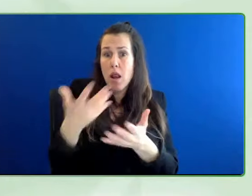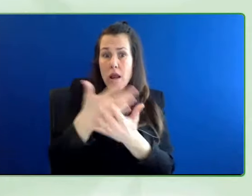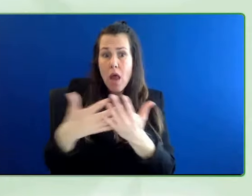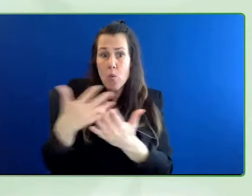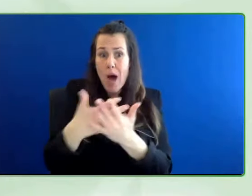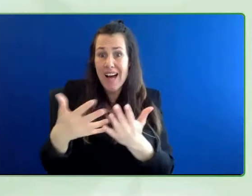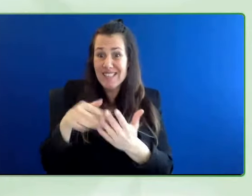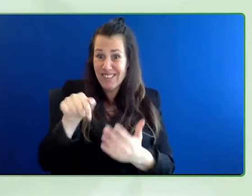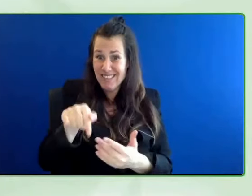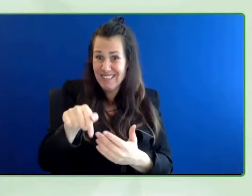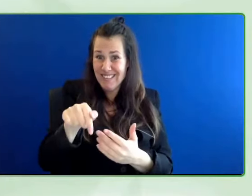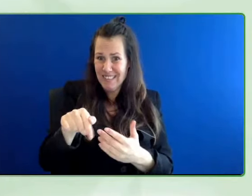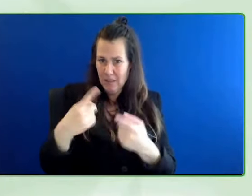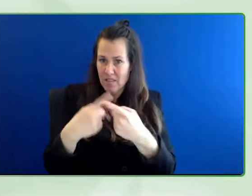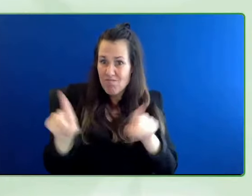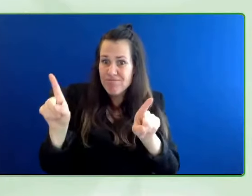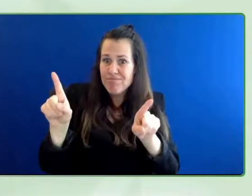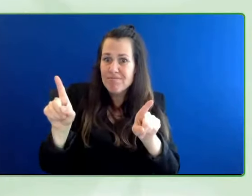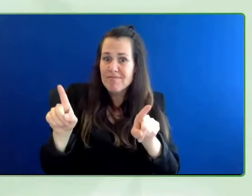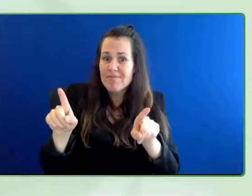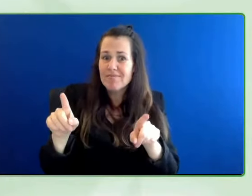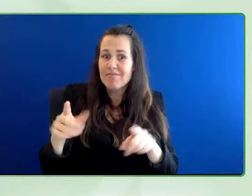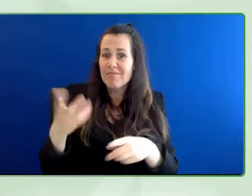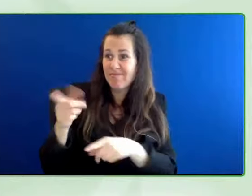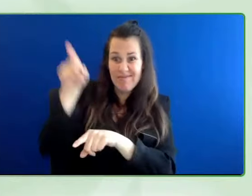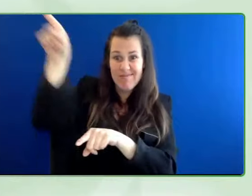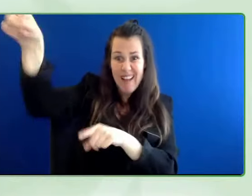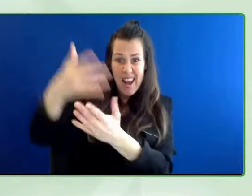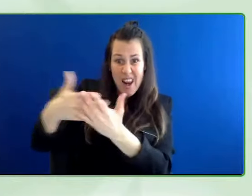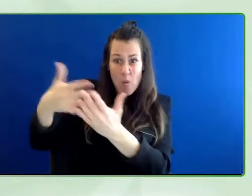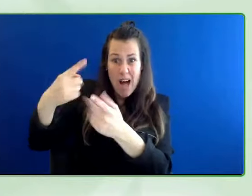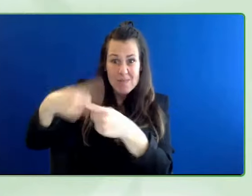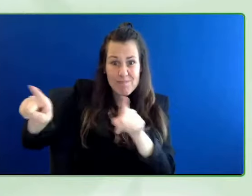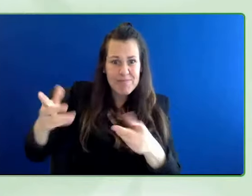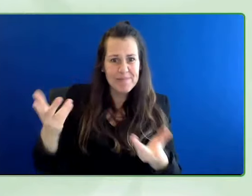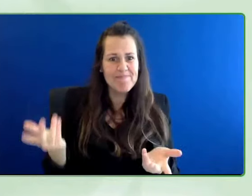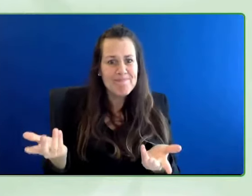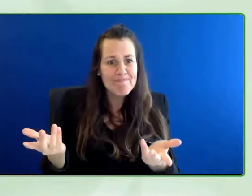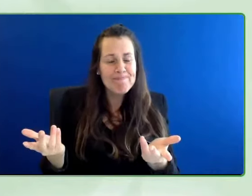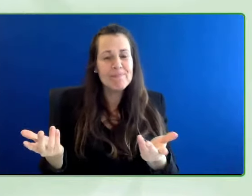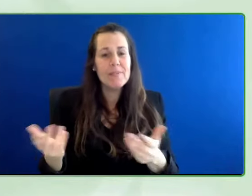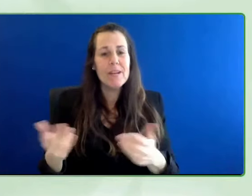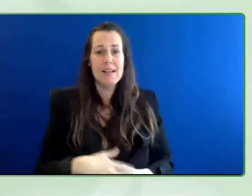for persons with disabilities, most of the time they are in foreign languages.